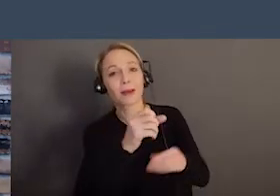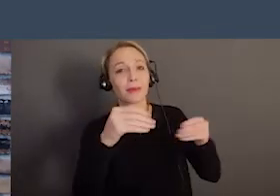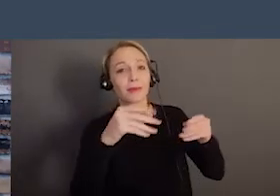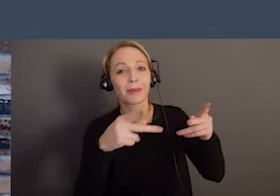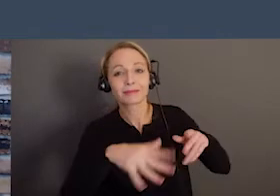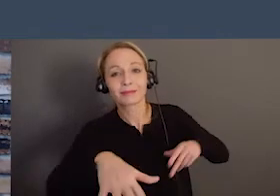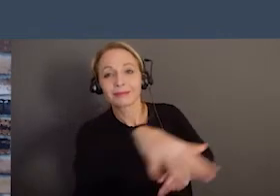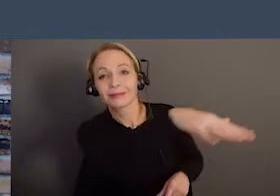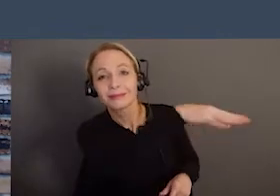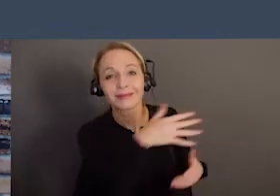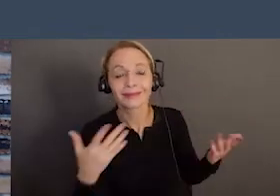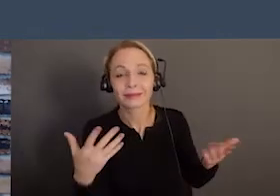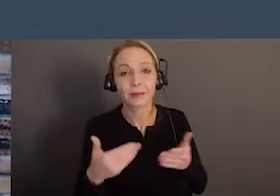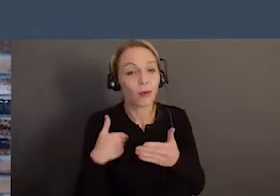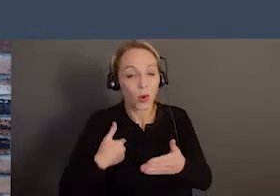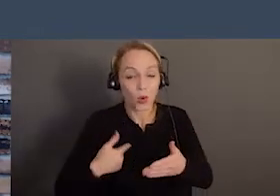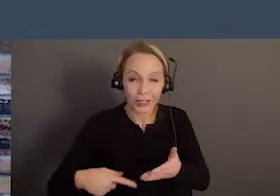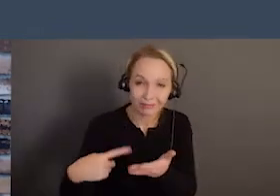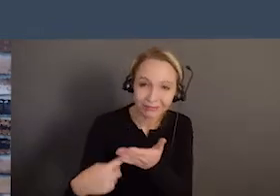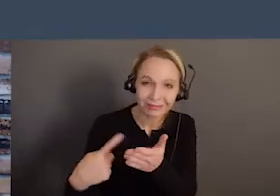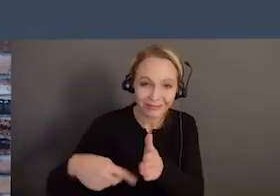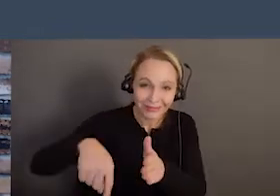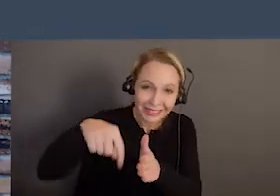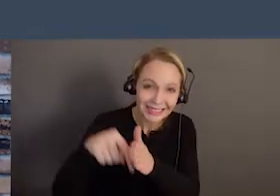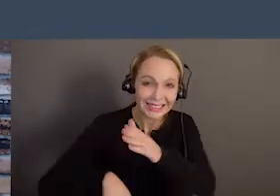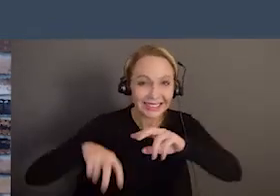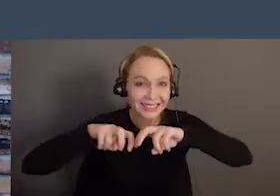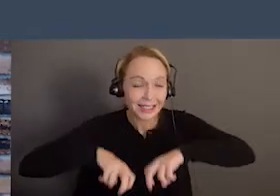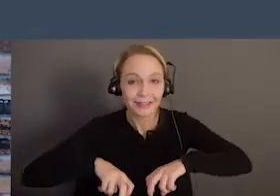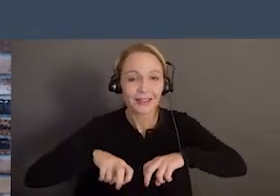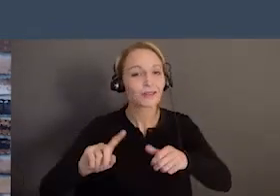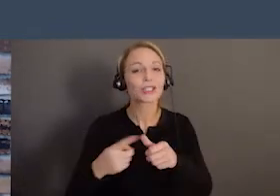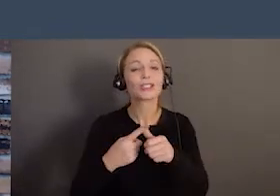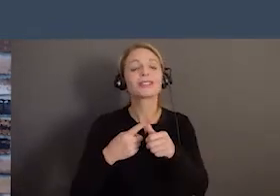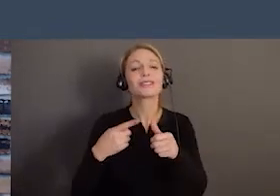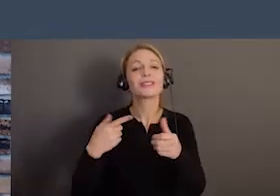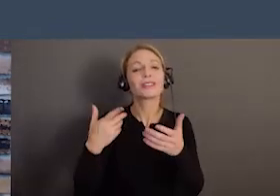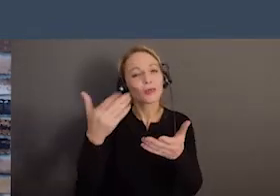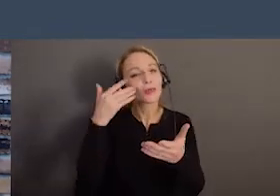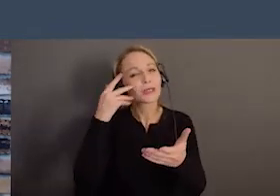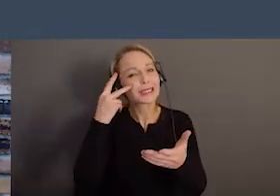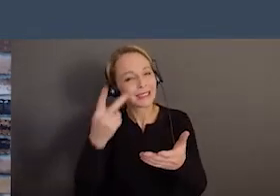BEFORE WE DIVE IN FIND THAT MUCH OF WHAT WE TALK ABOUT